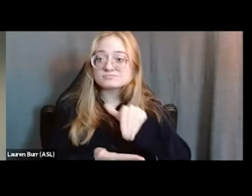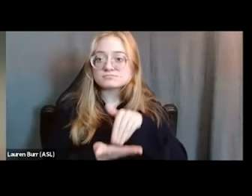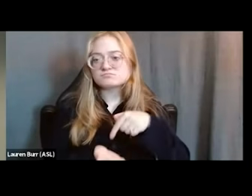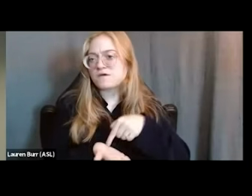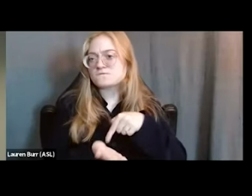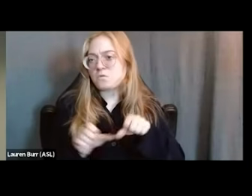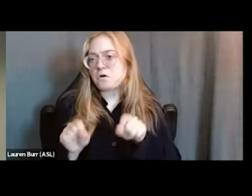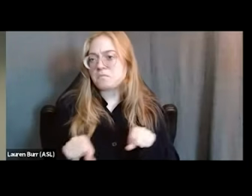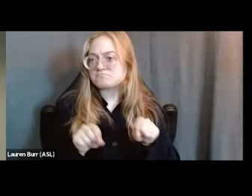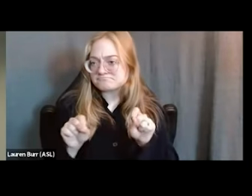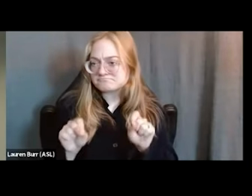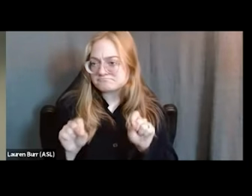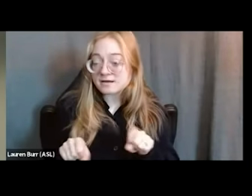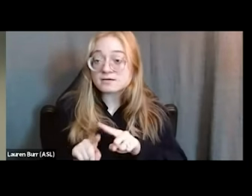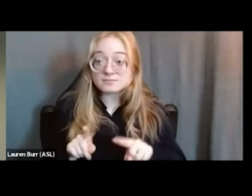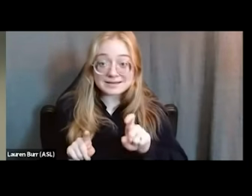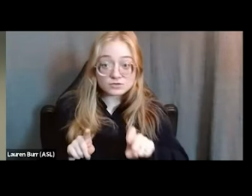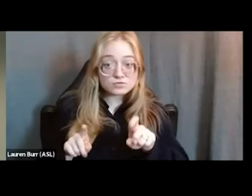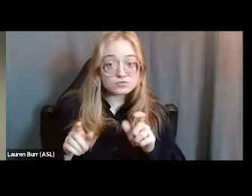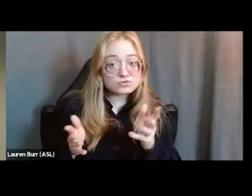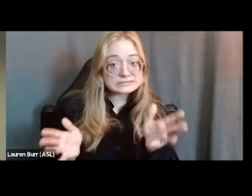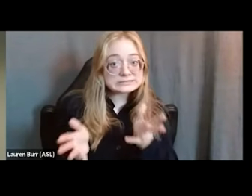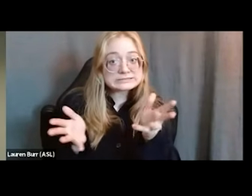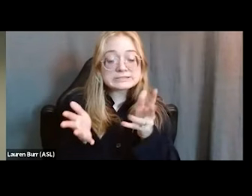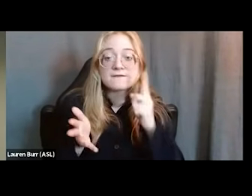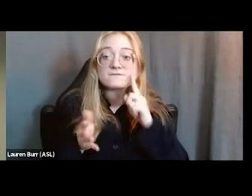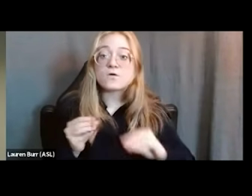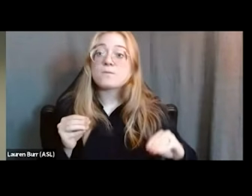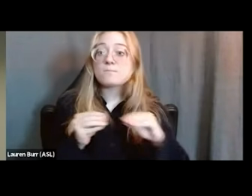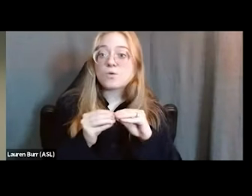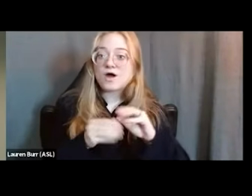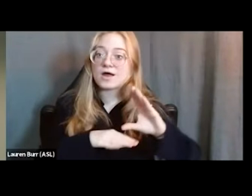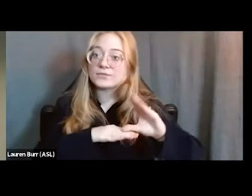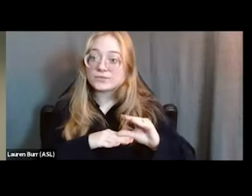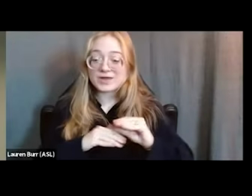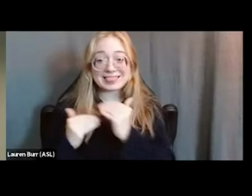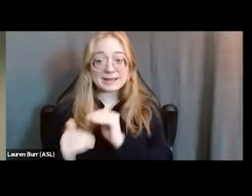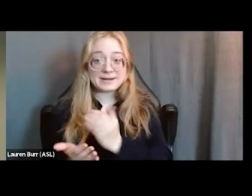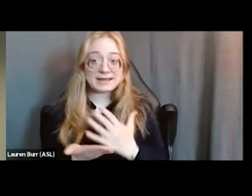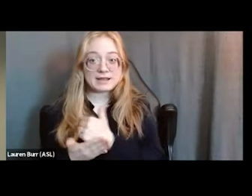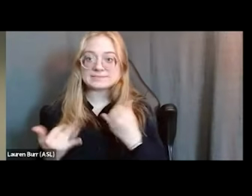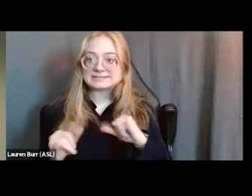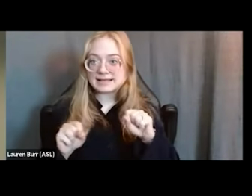But do we need to to advocate for some subsidies in order to allow folks with more limited incomes to be able to participate?